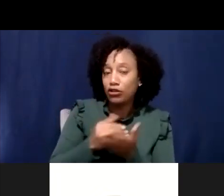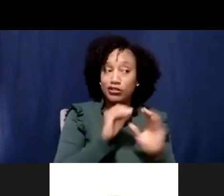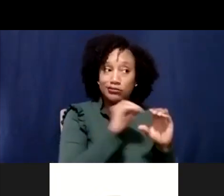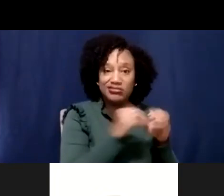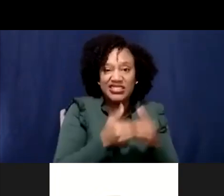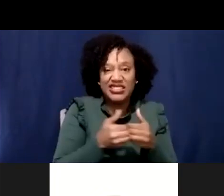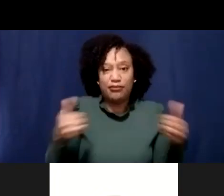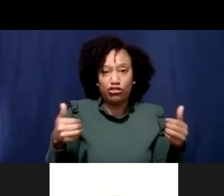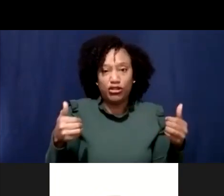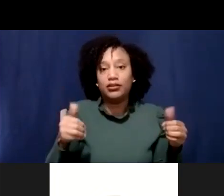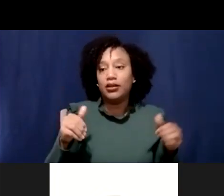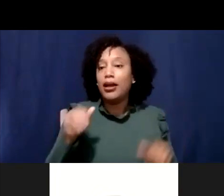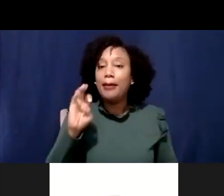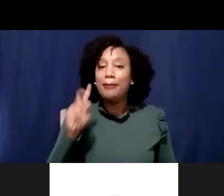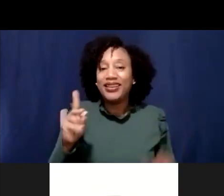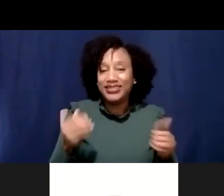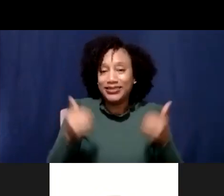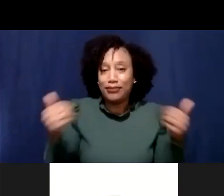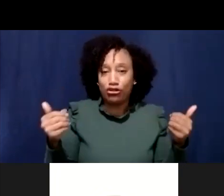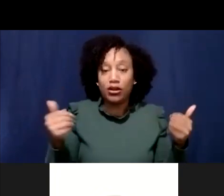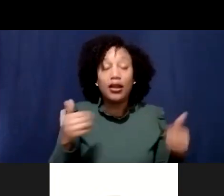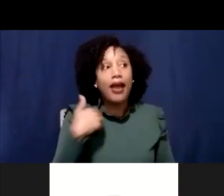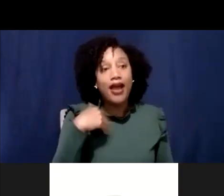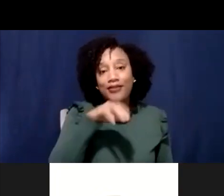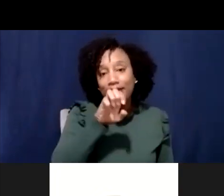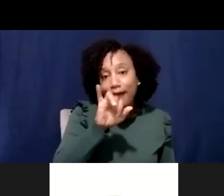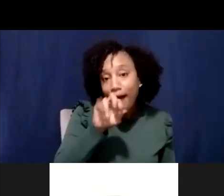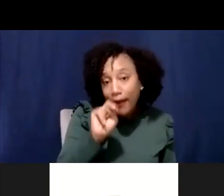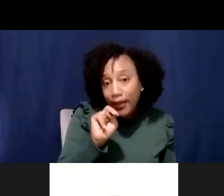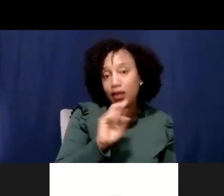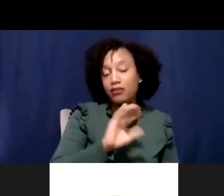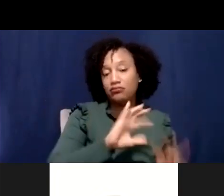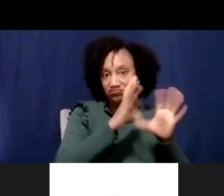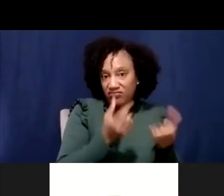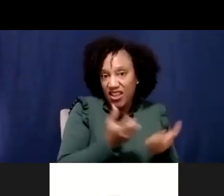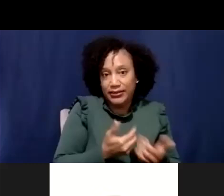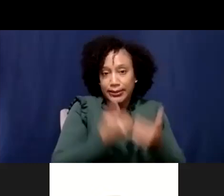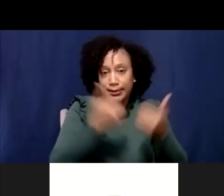and under an Employer Identification Number or EIN. If all of this is brand new to you,